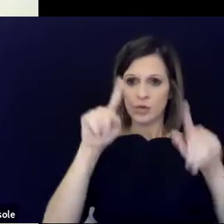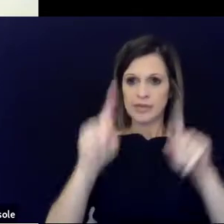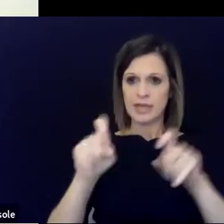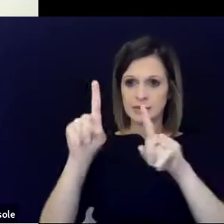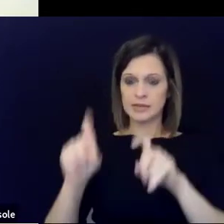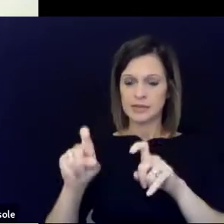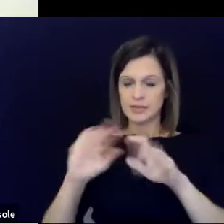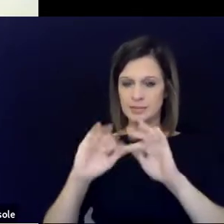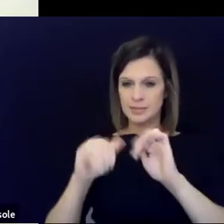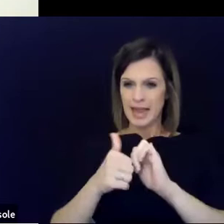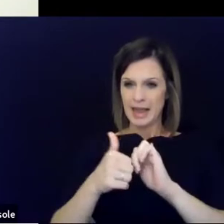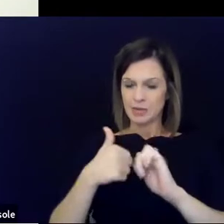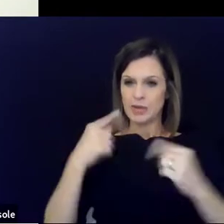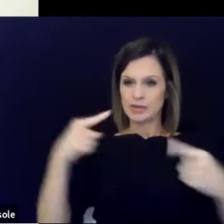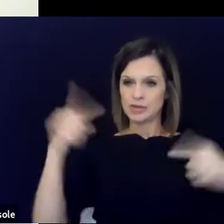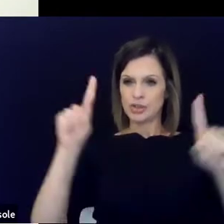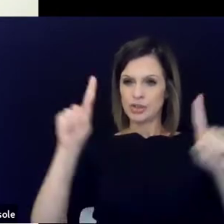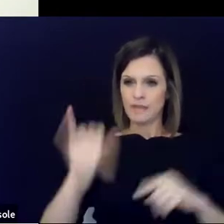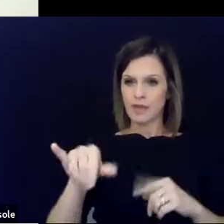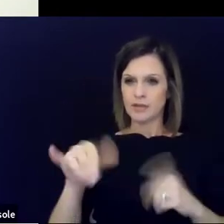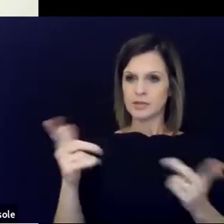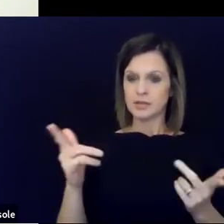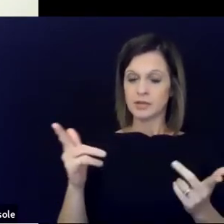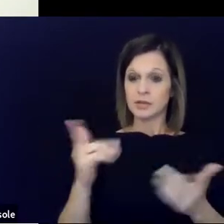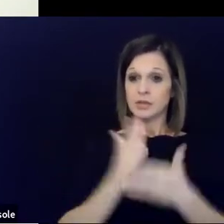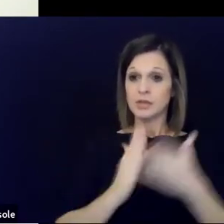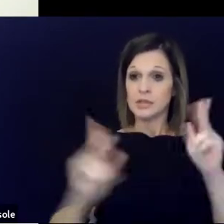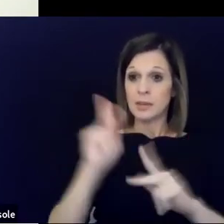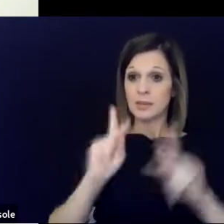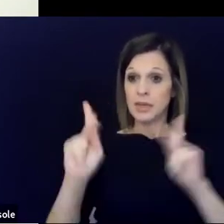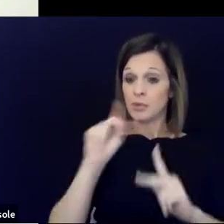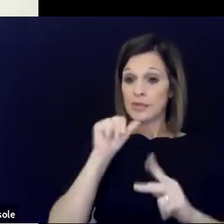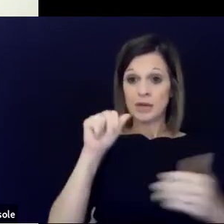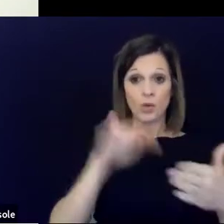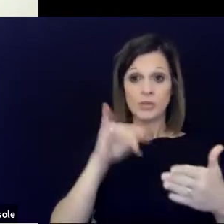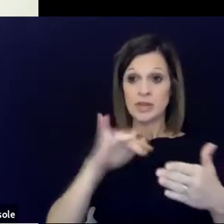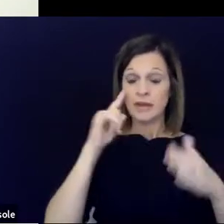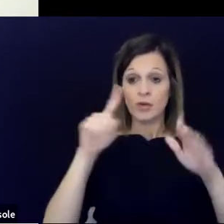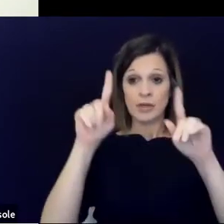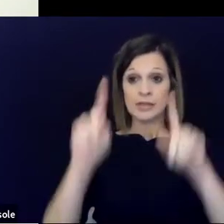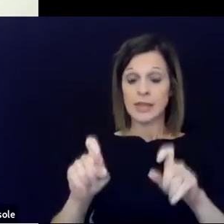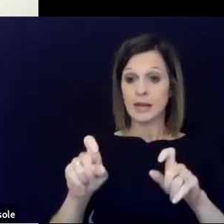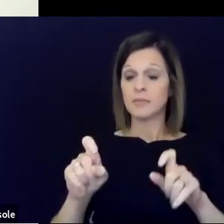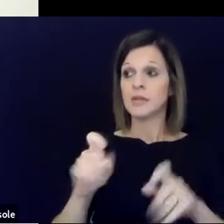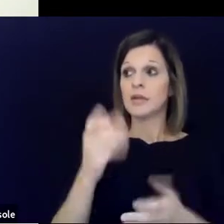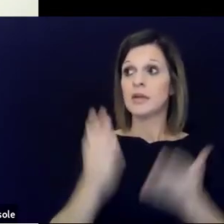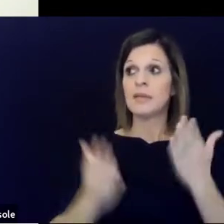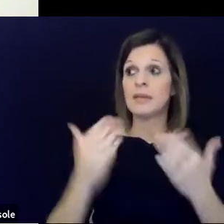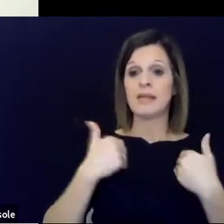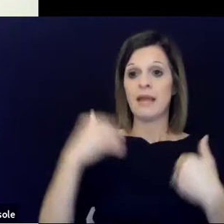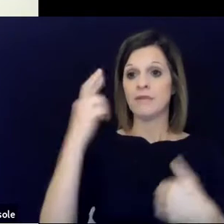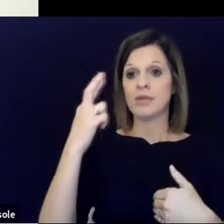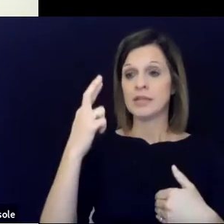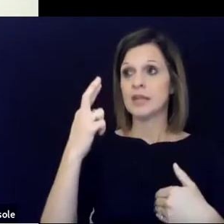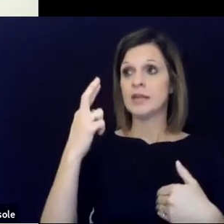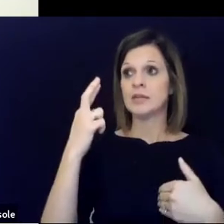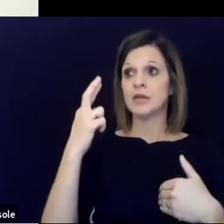Because some people, what did they do? They don't study for the exam. They find all sorts of reasons why they shouldn't get started.